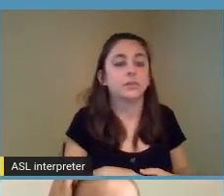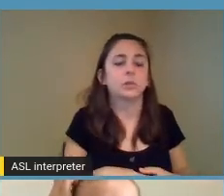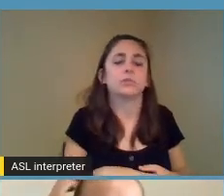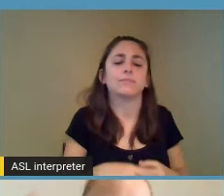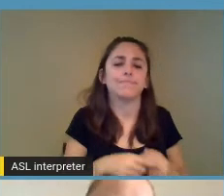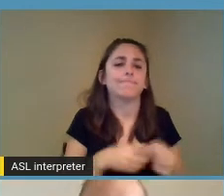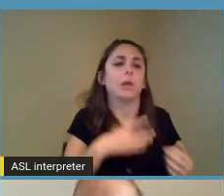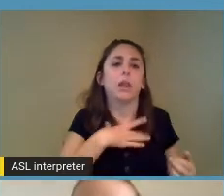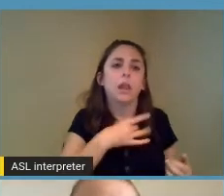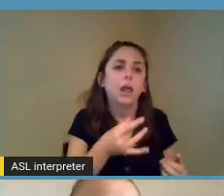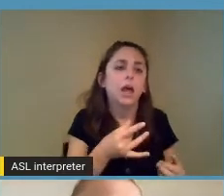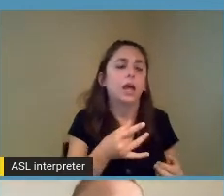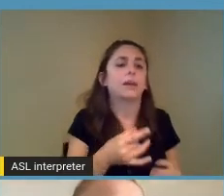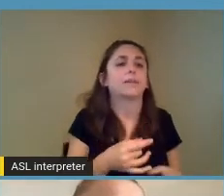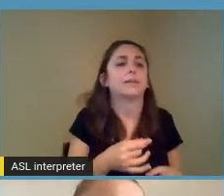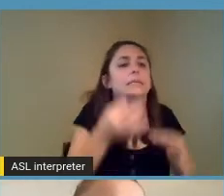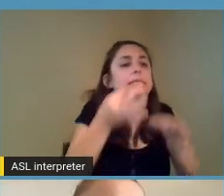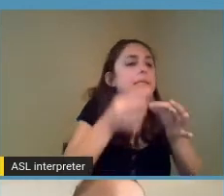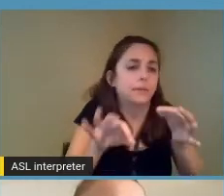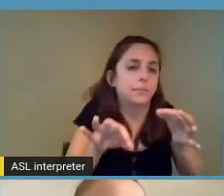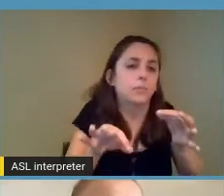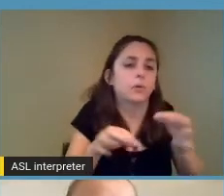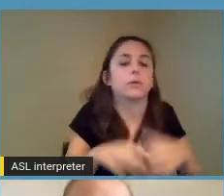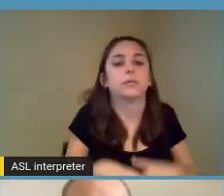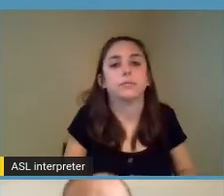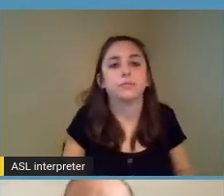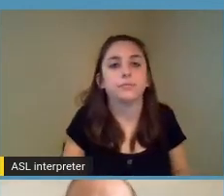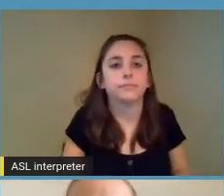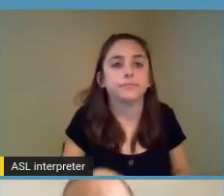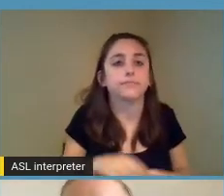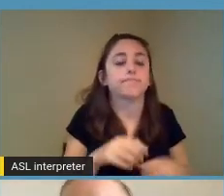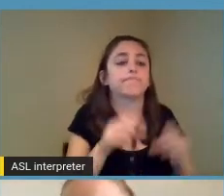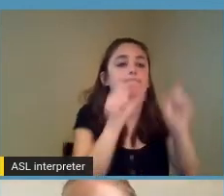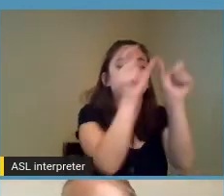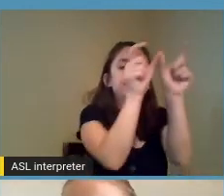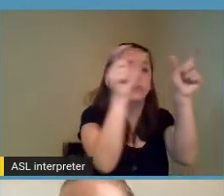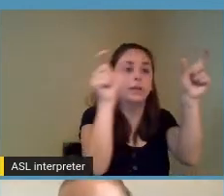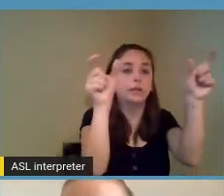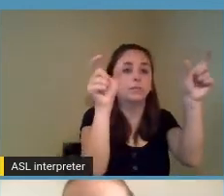is very simple. You can see up here, here are your main tools. There's really not that